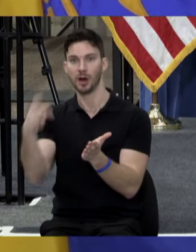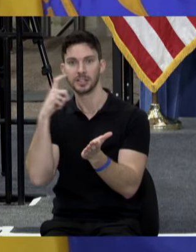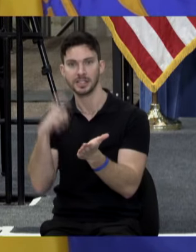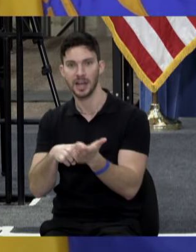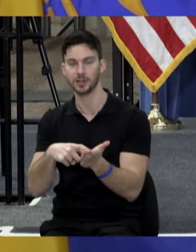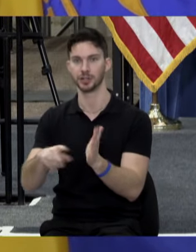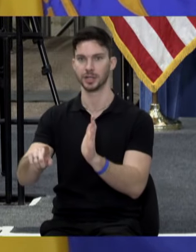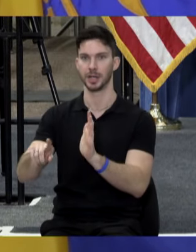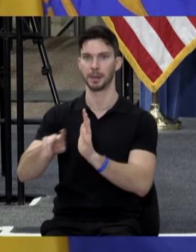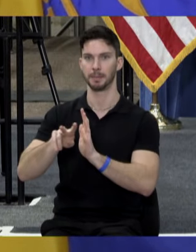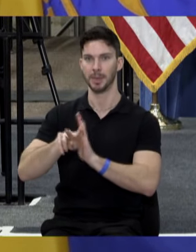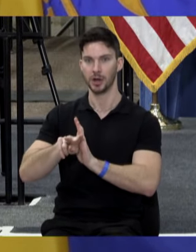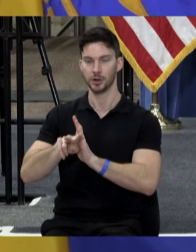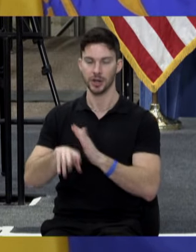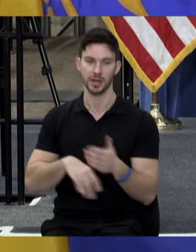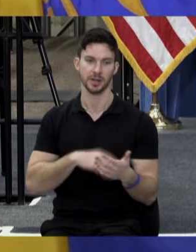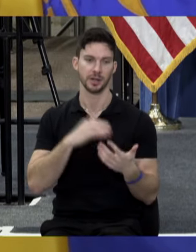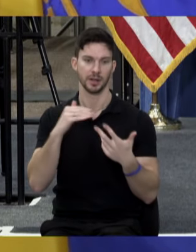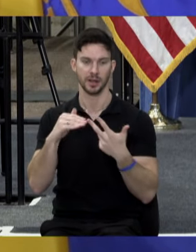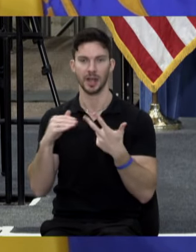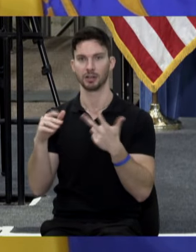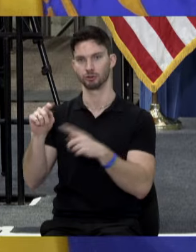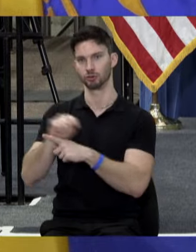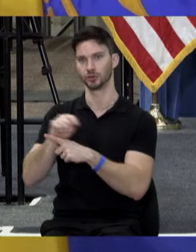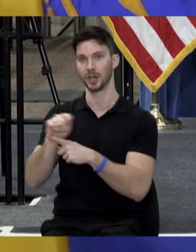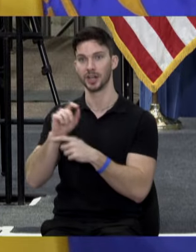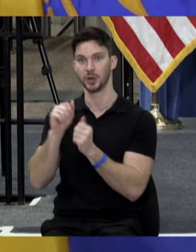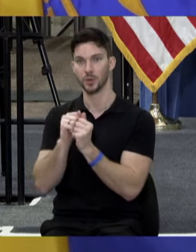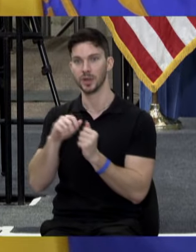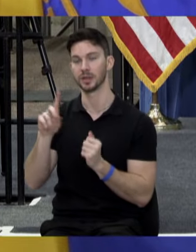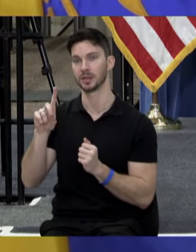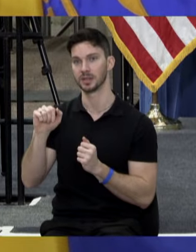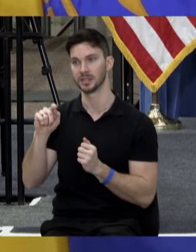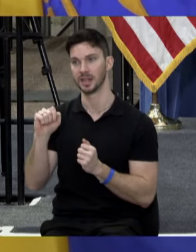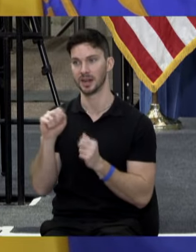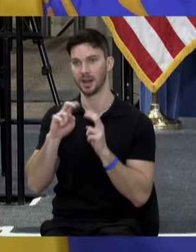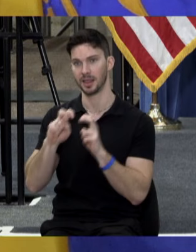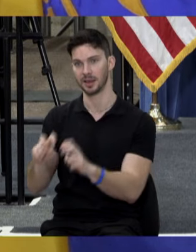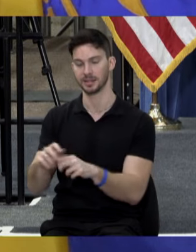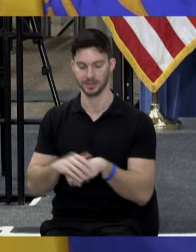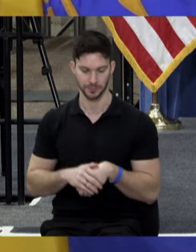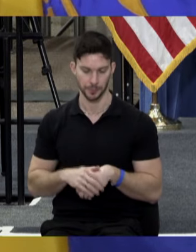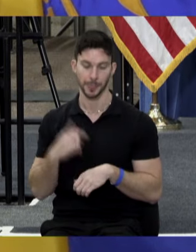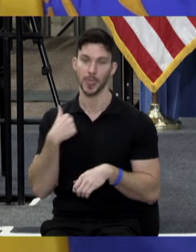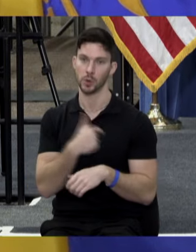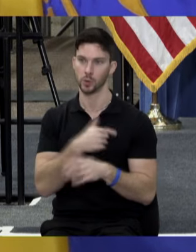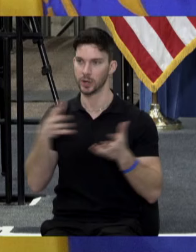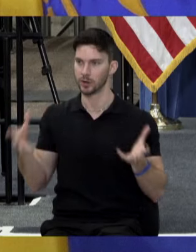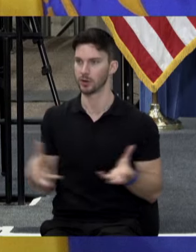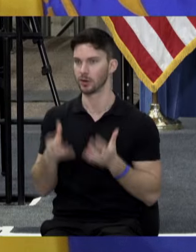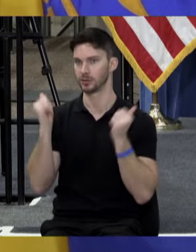workers with training and predictive analytics. We urge all involved in the creation of AI and